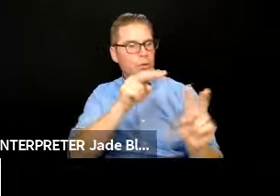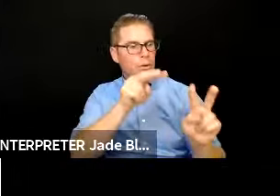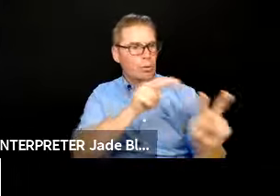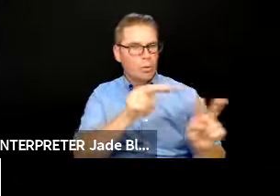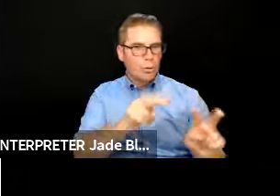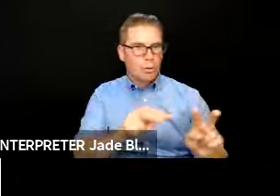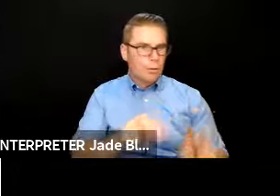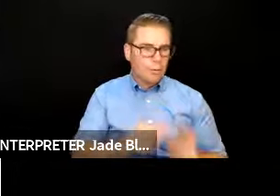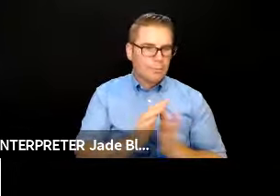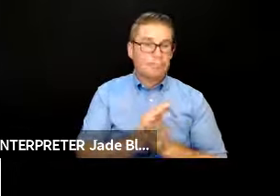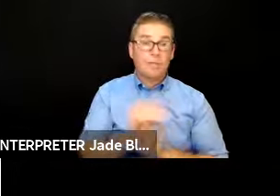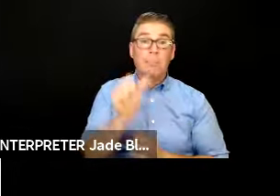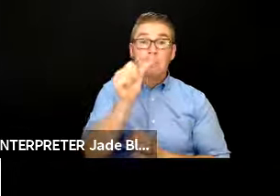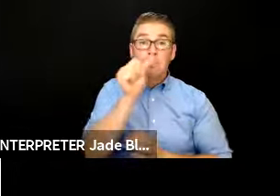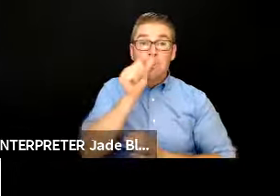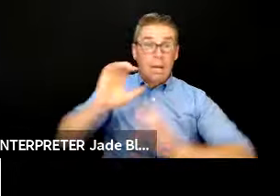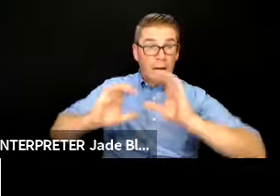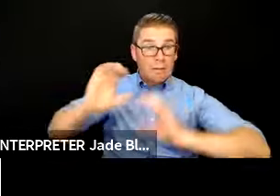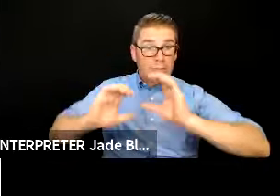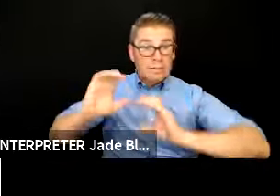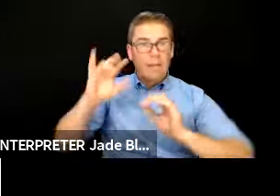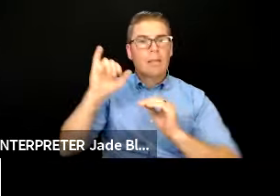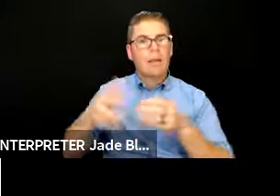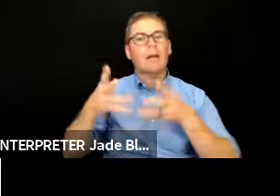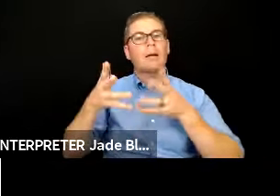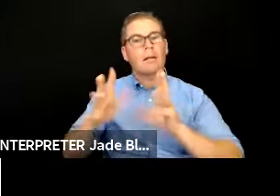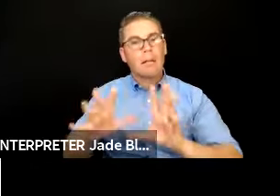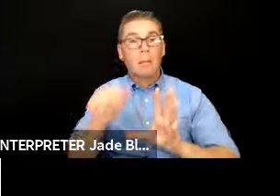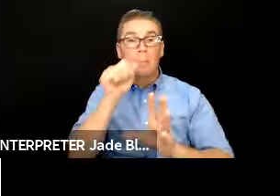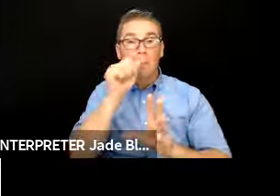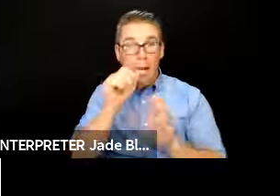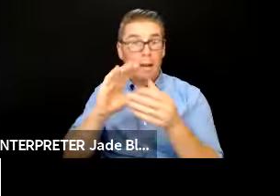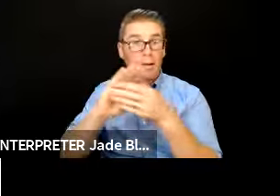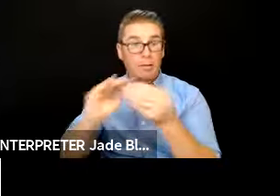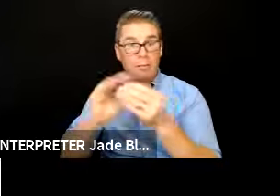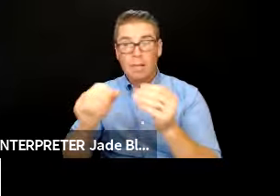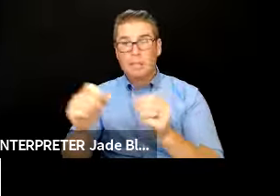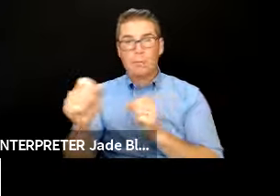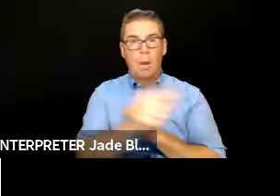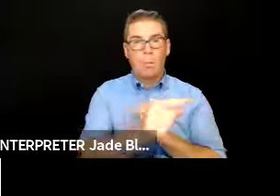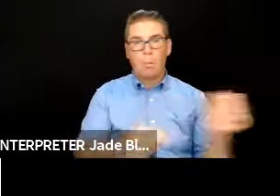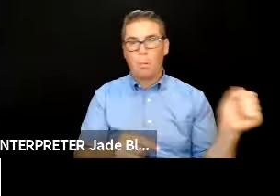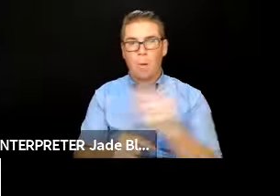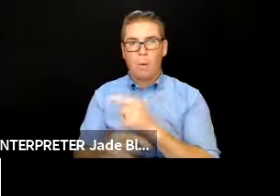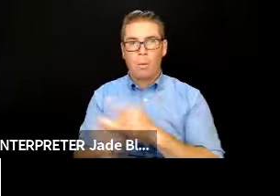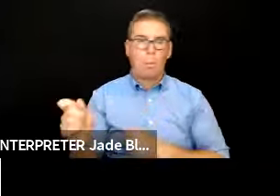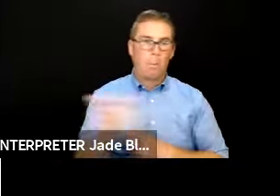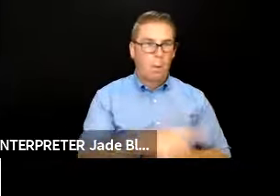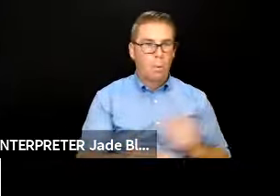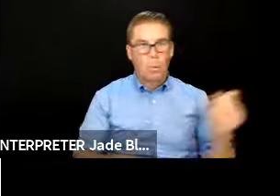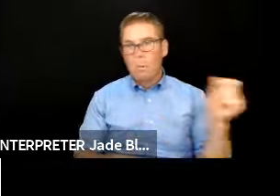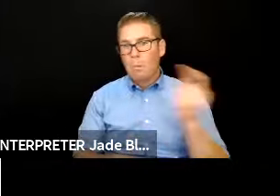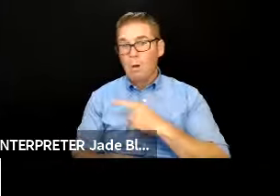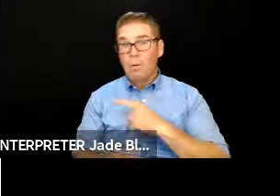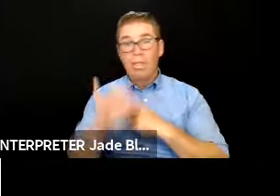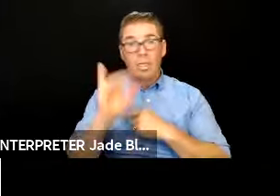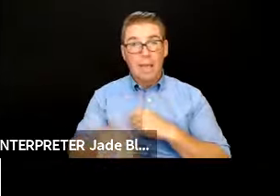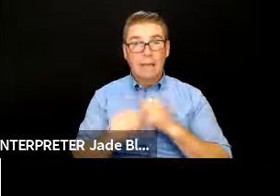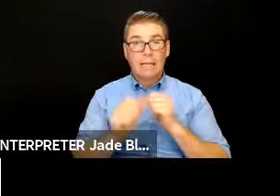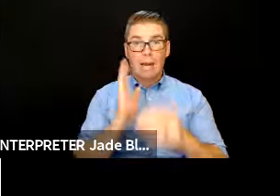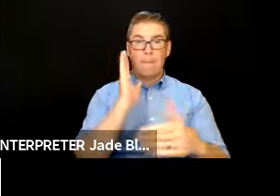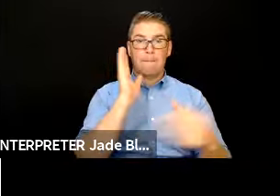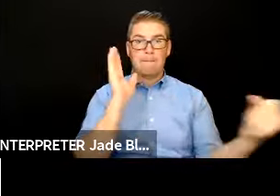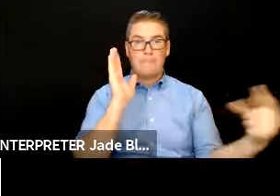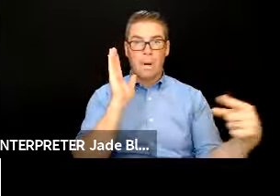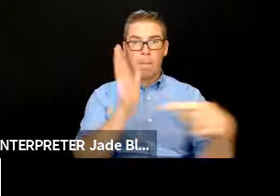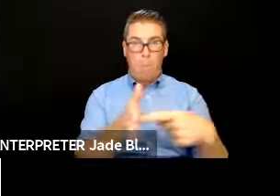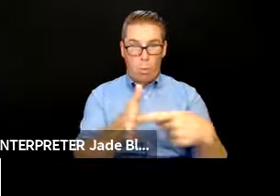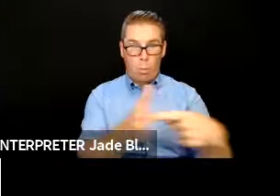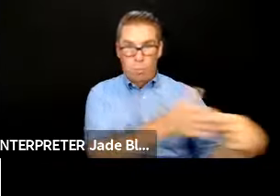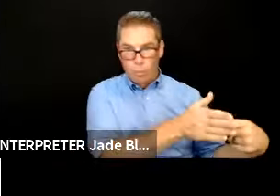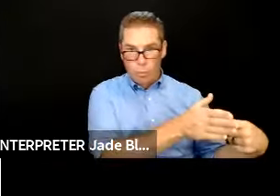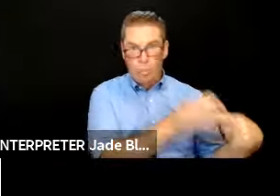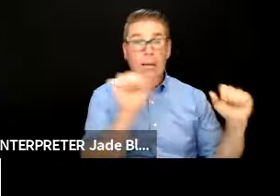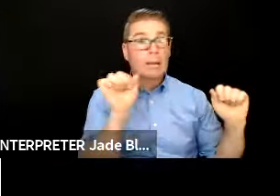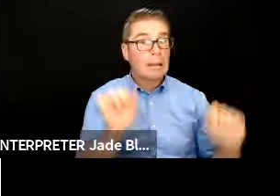And I'm just going to point out a couple of them on this list but when you do have a chance feel free to go over all of the settings and read more p them.